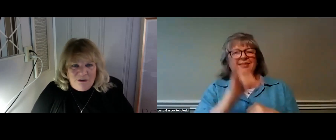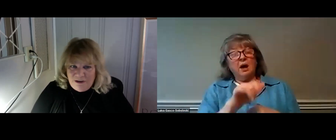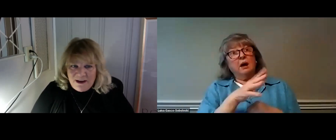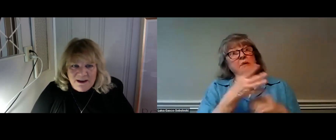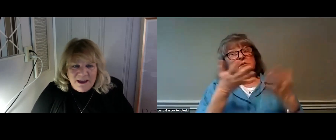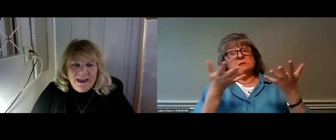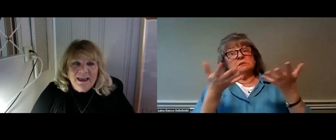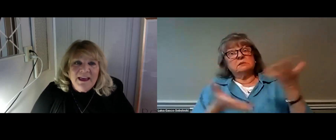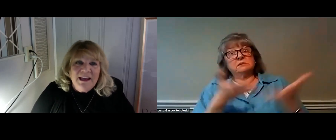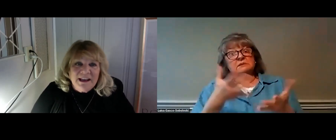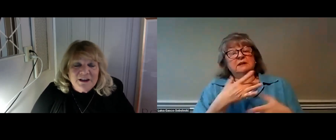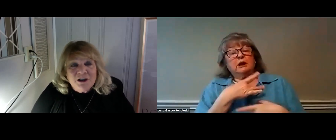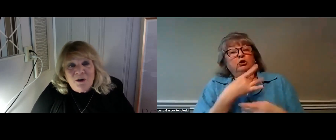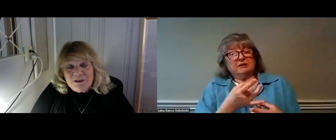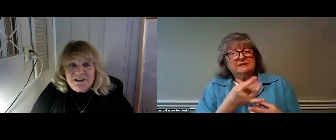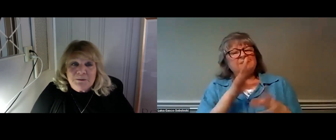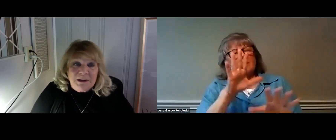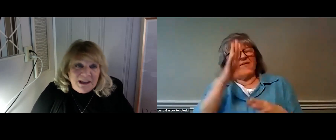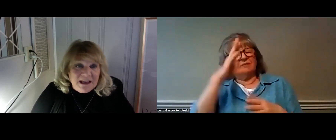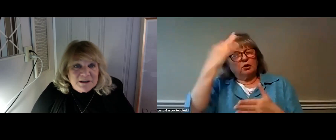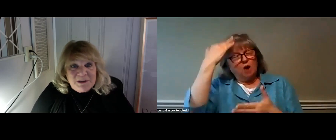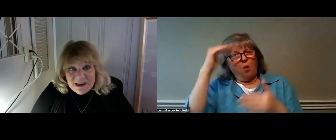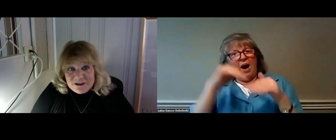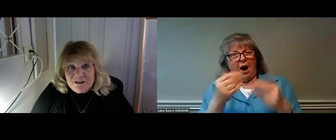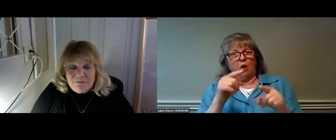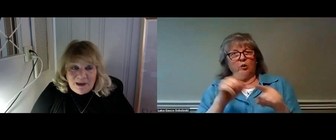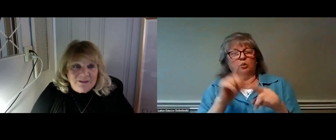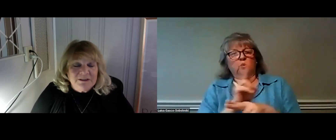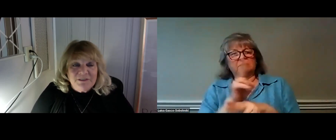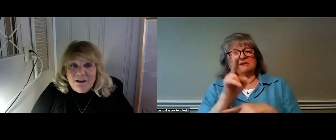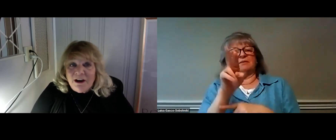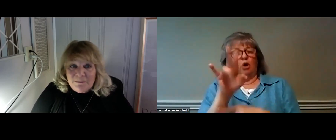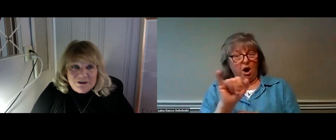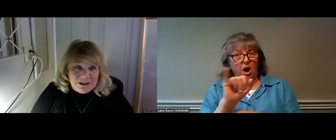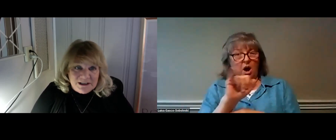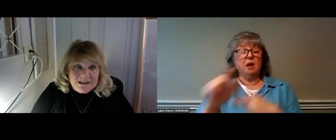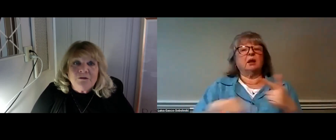and I had to go into this big explanation about the VRI machine is for me.